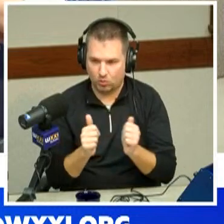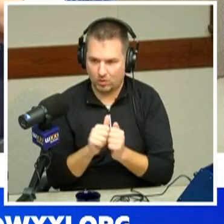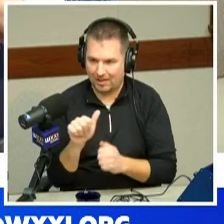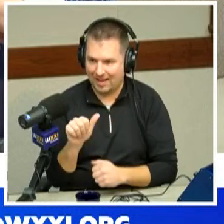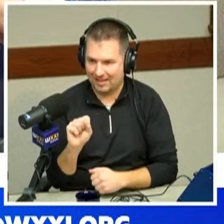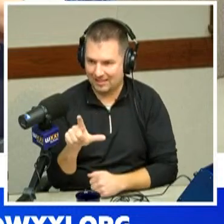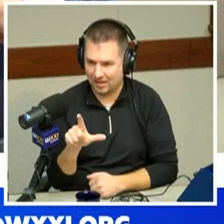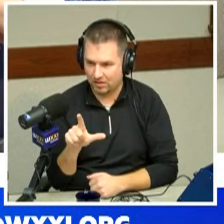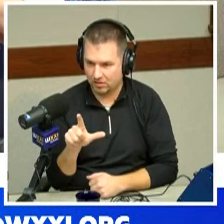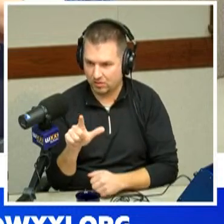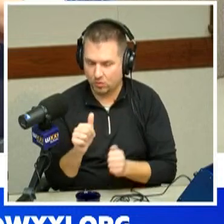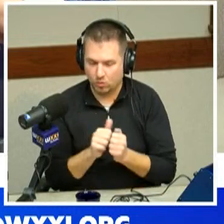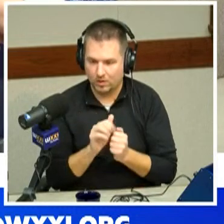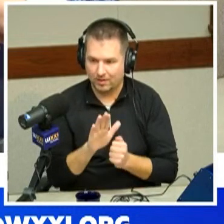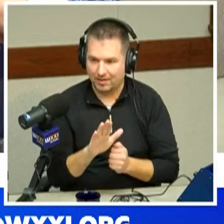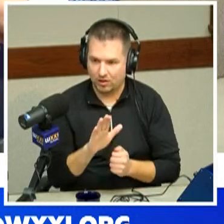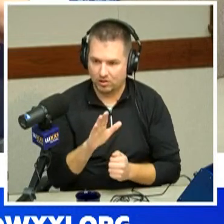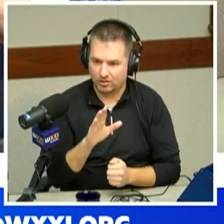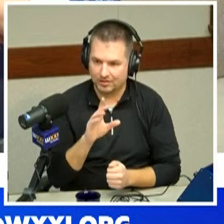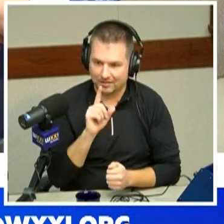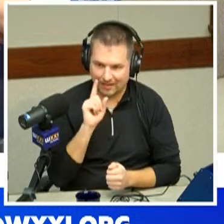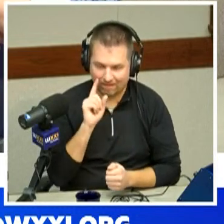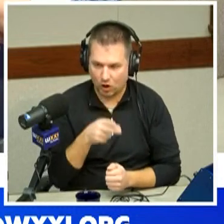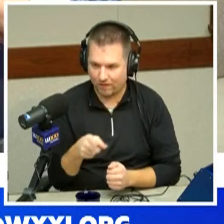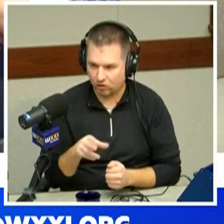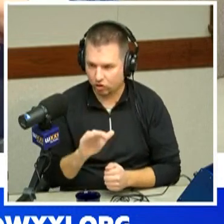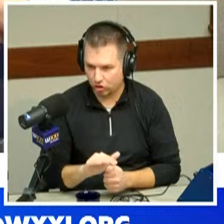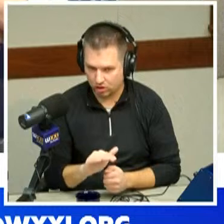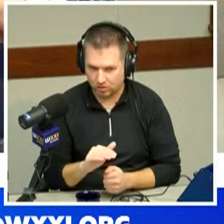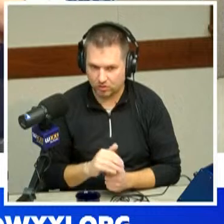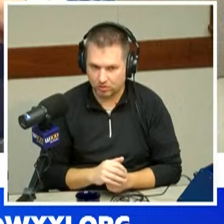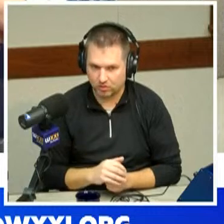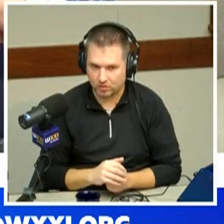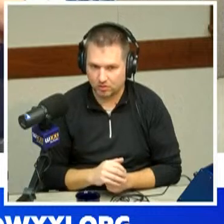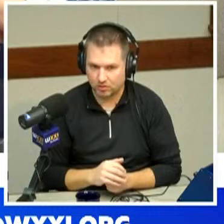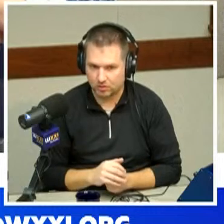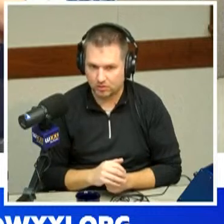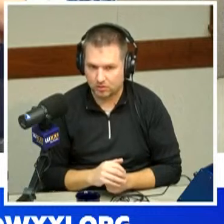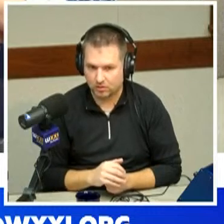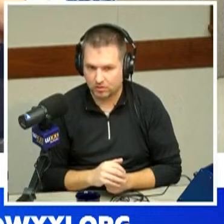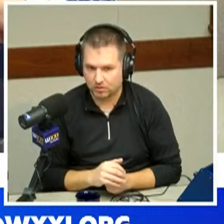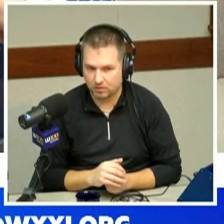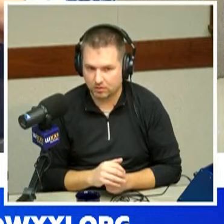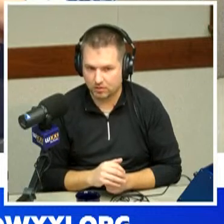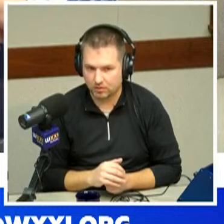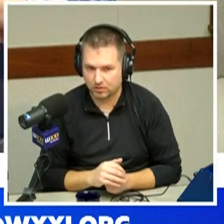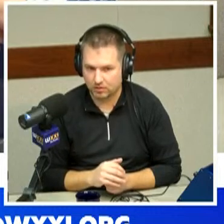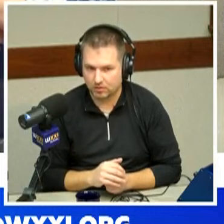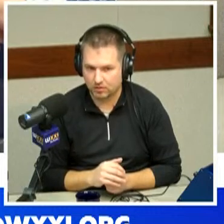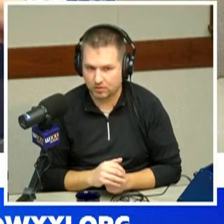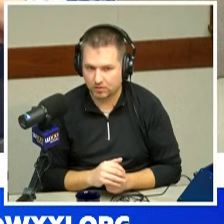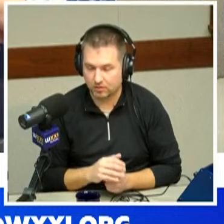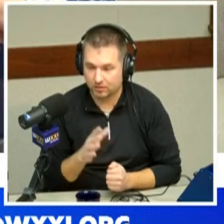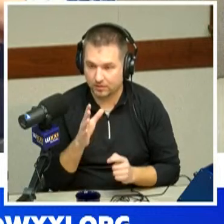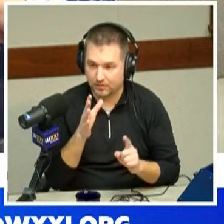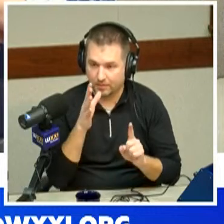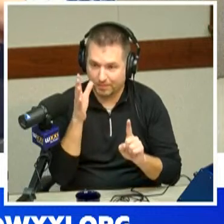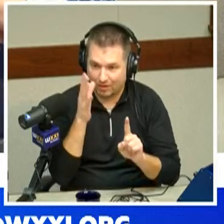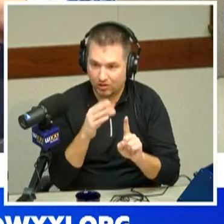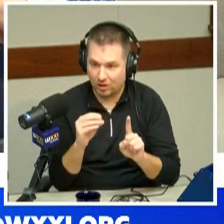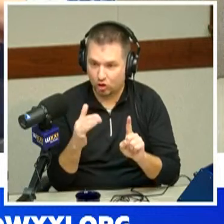with their dhh child and kind of imagine you know uh the parent and the child is at the you know